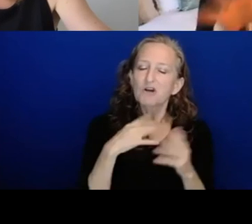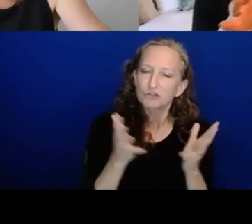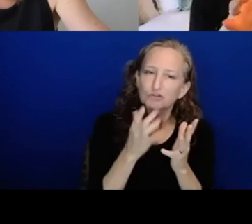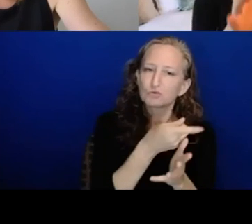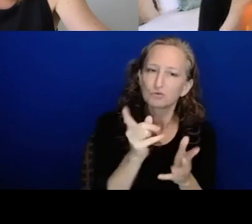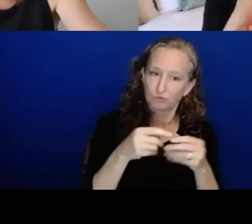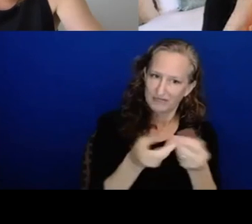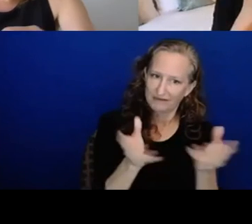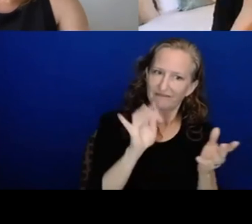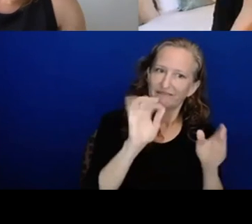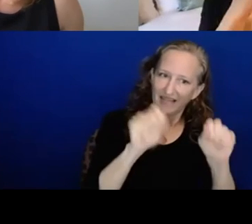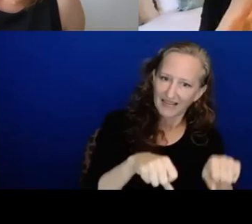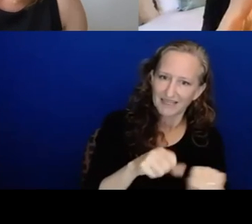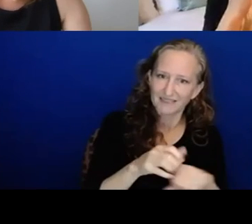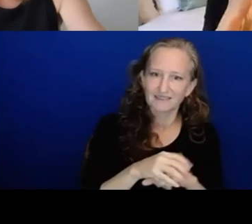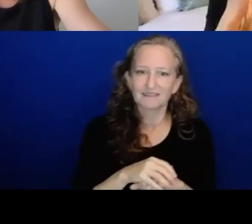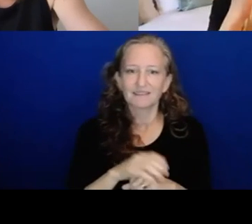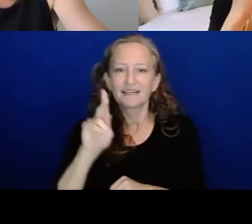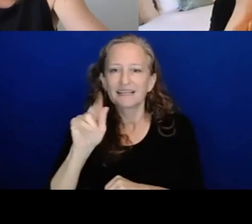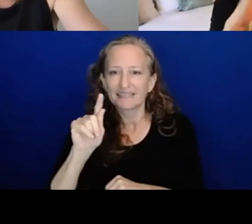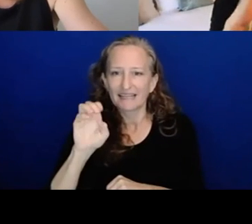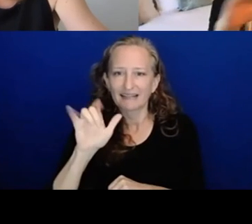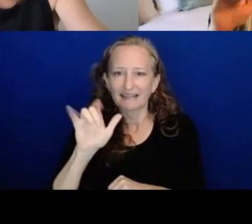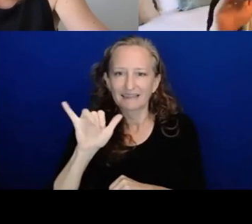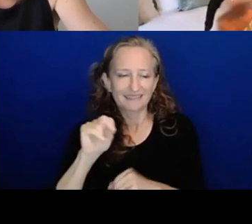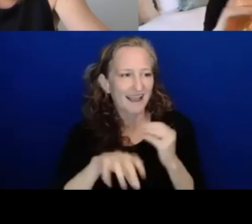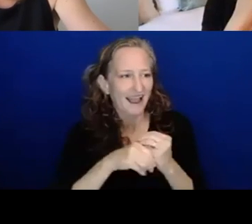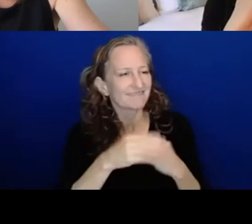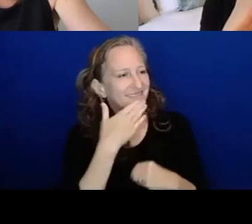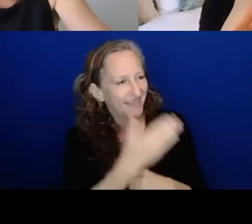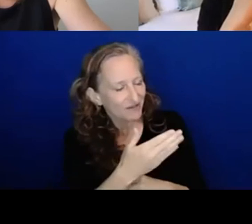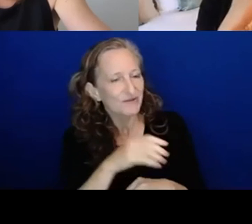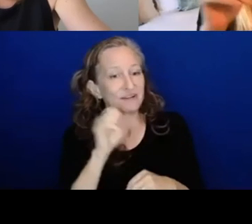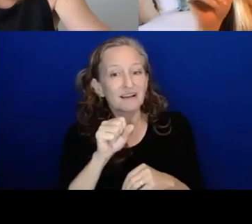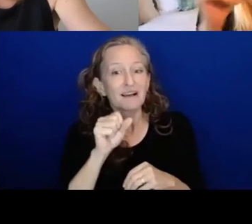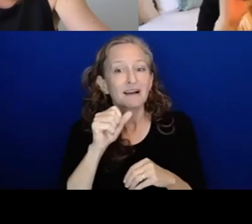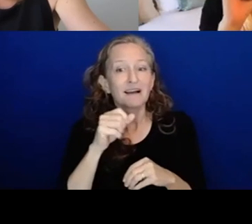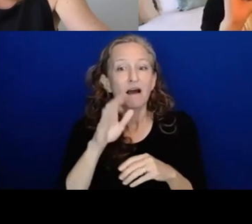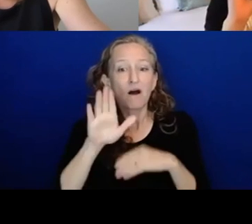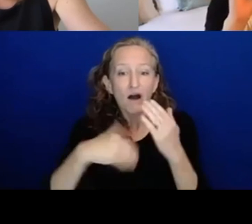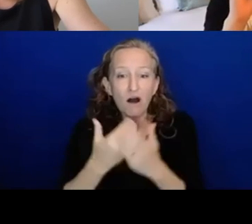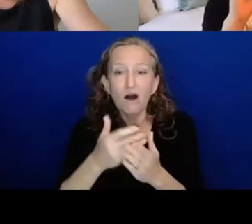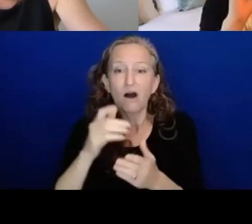Thank you, Alexis, he will be thrilled to know. And all the donations and tips have